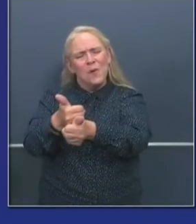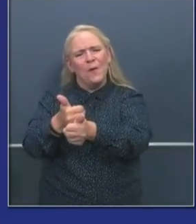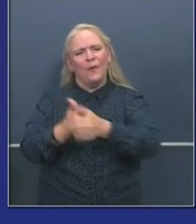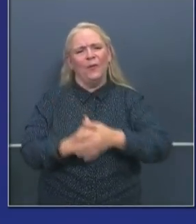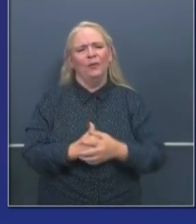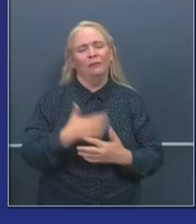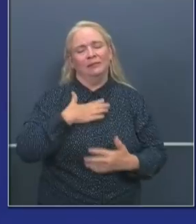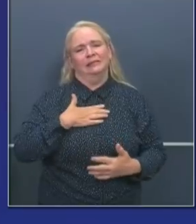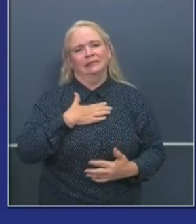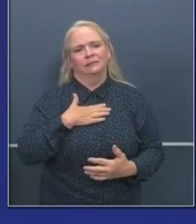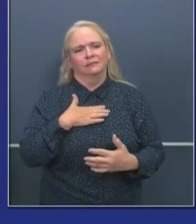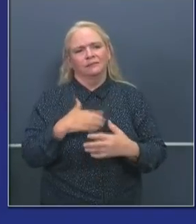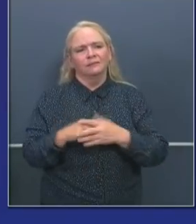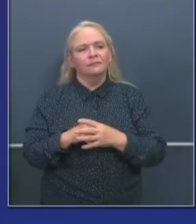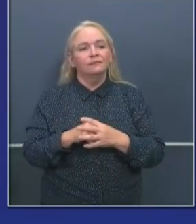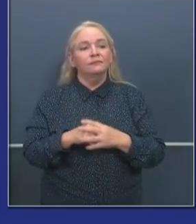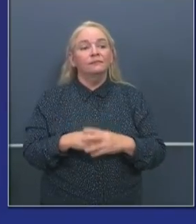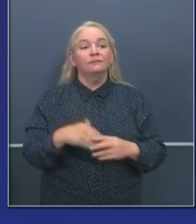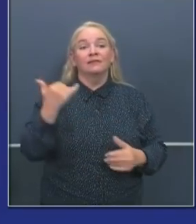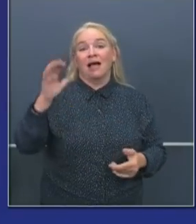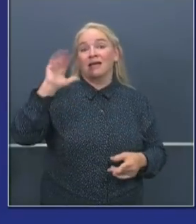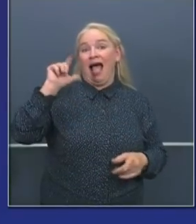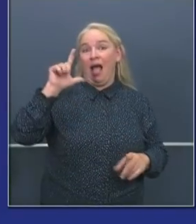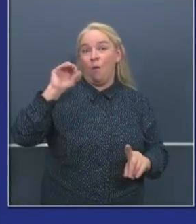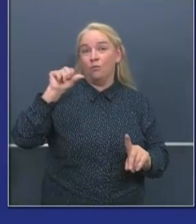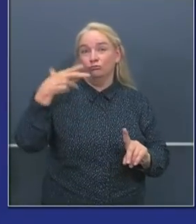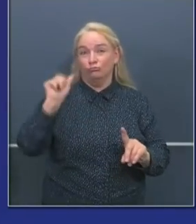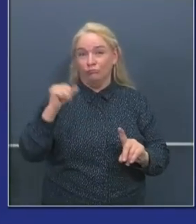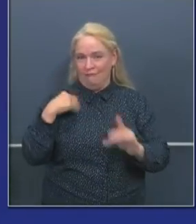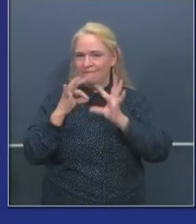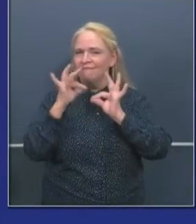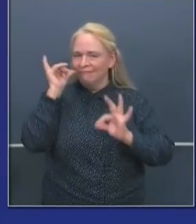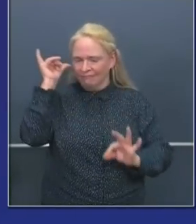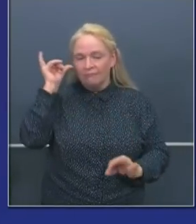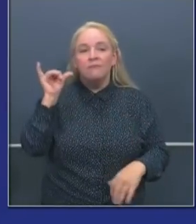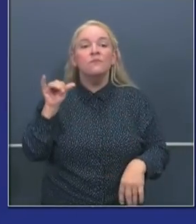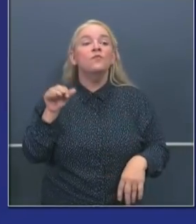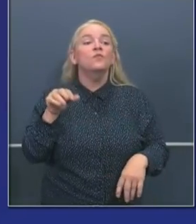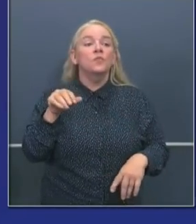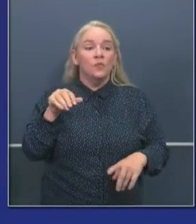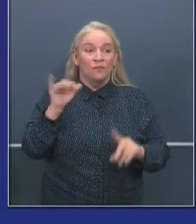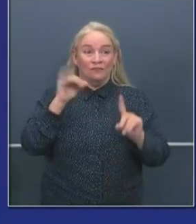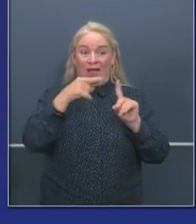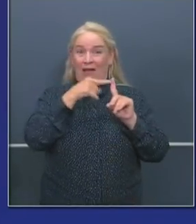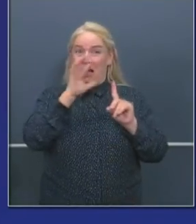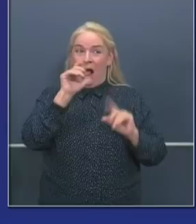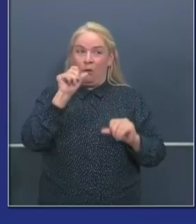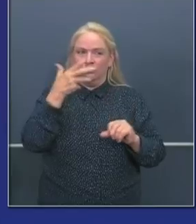PREVIOUS SLIDE AND WANT TO ENCOURAGE INDIVIDUALS AND WE WANT TO SEND OUT NOTIFICATION